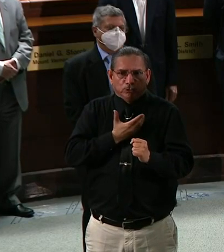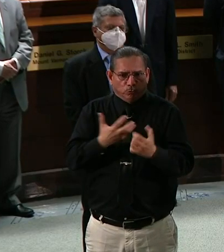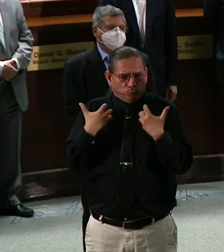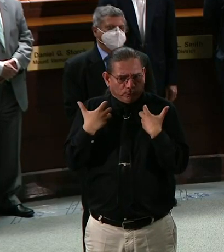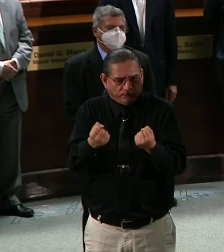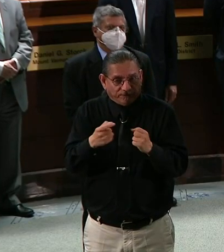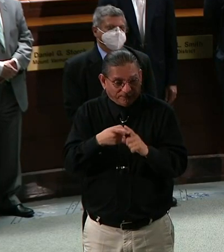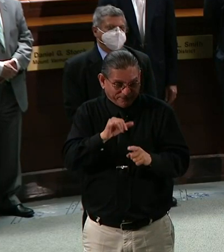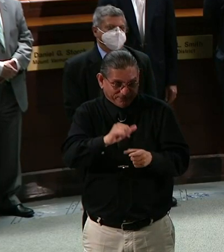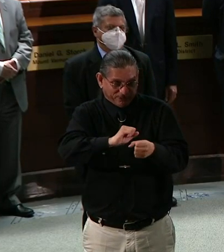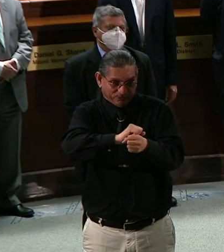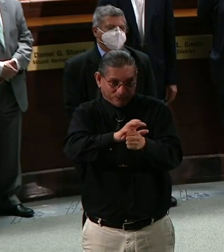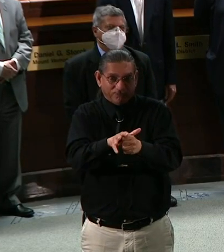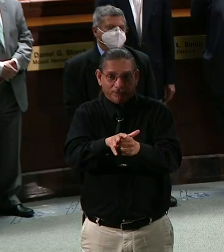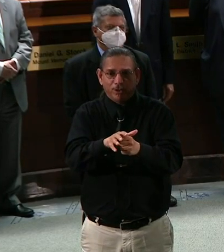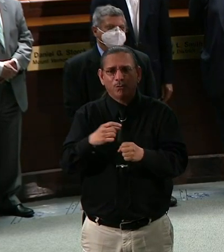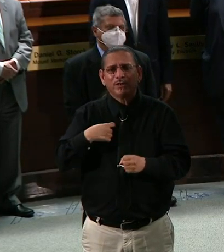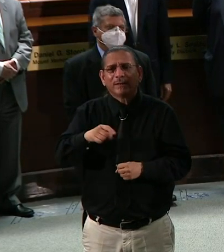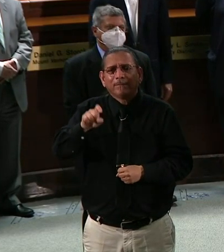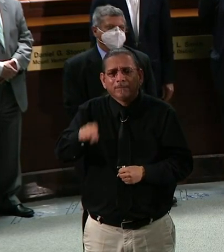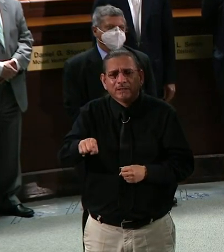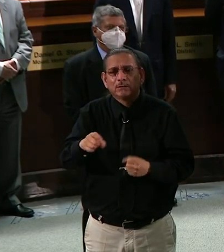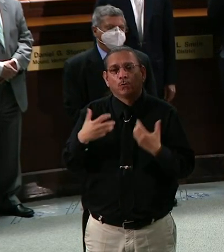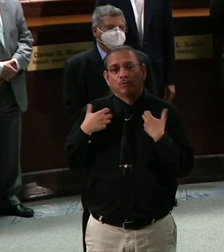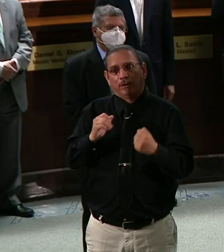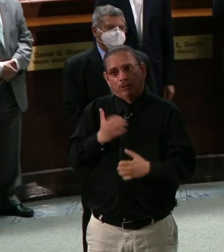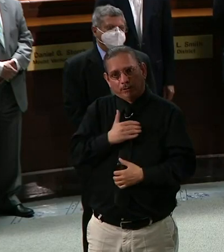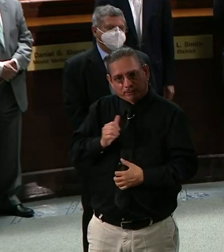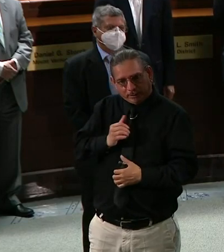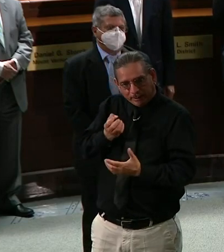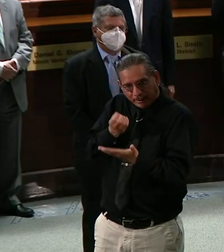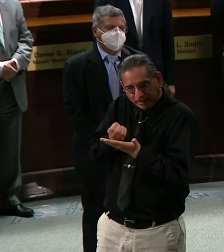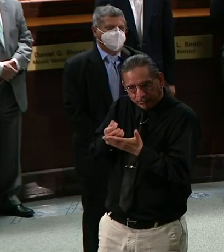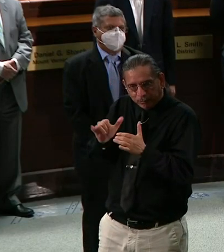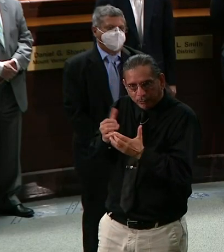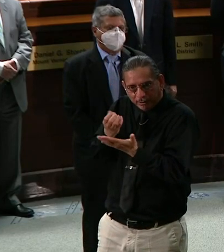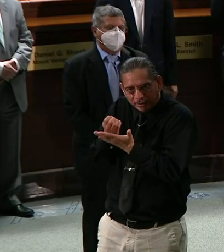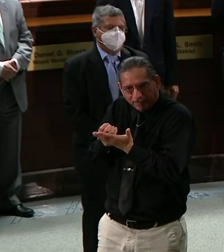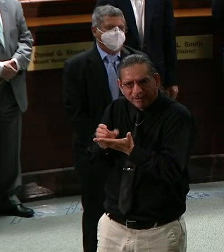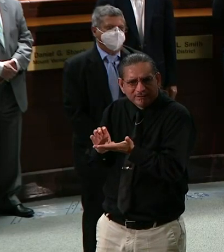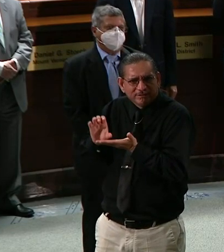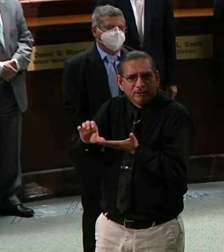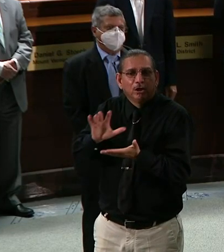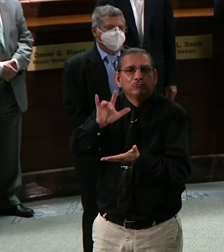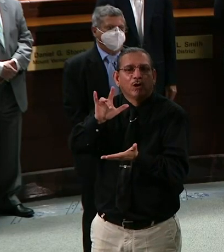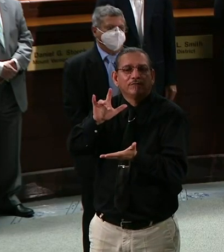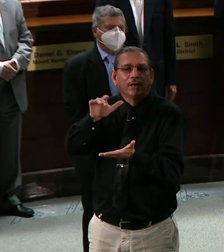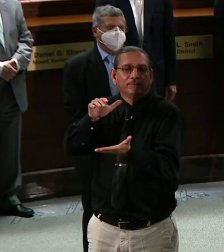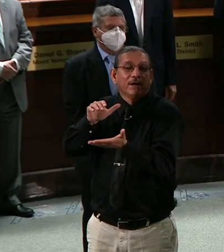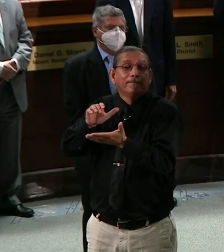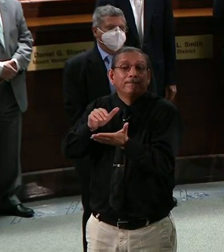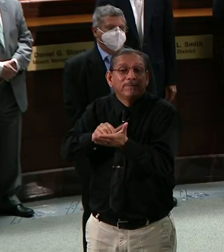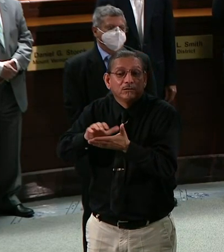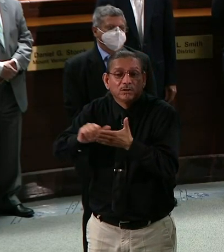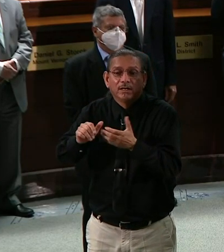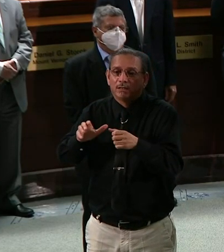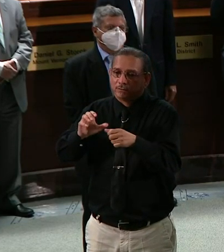FILM WE MUST ALSO RECOVER OUR ECONOMY AND WE HAVE PUT TWENTY